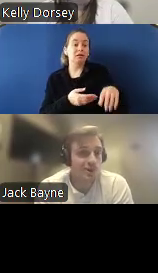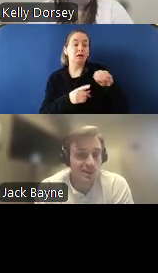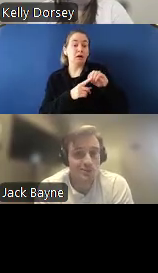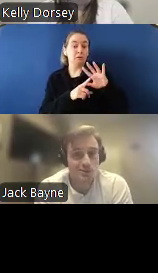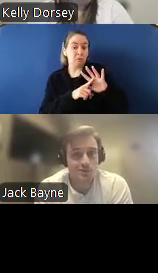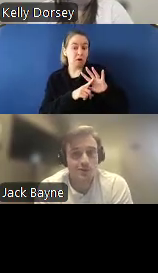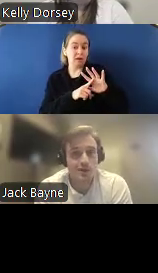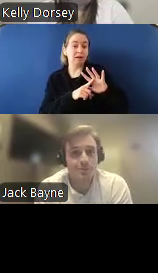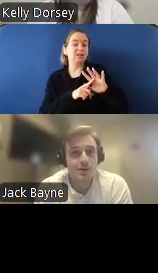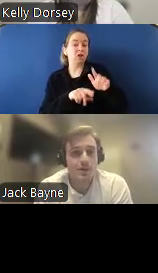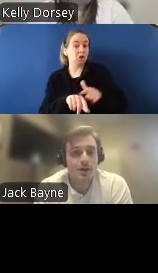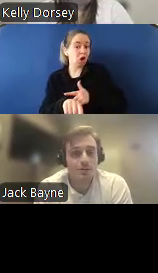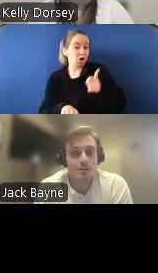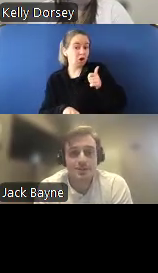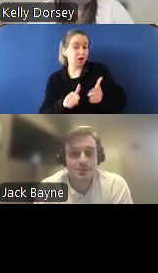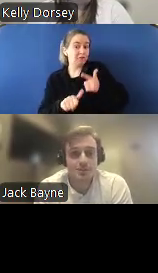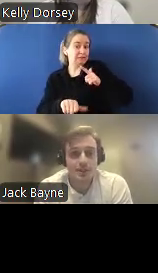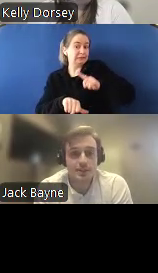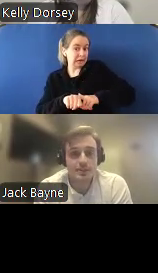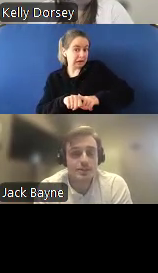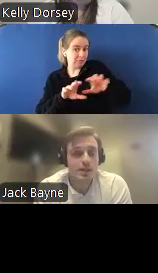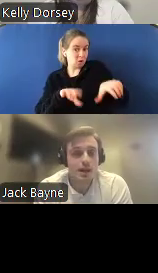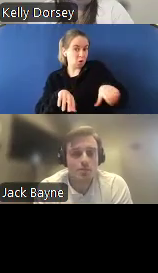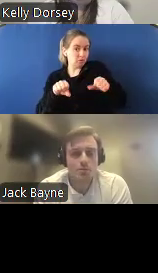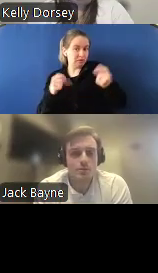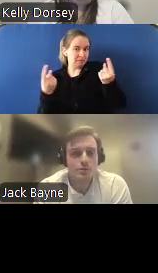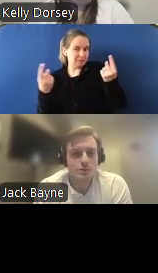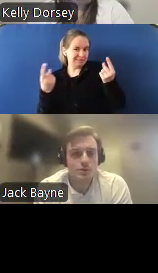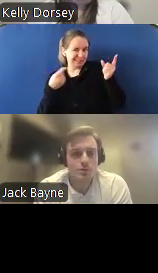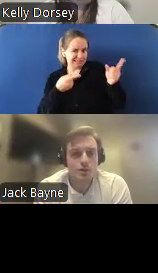longer because it was the first time that we did something like this, but it was still seamless